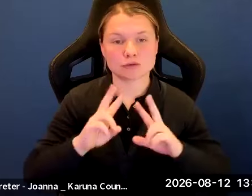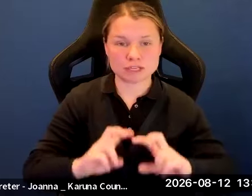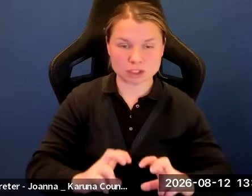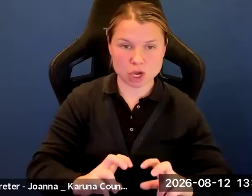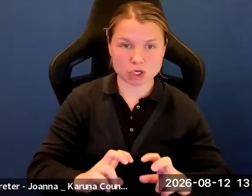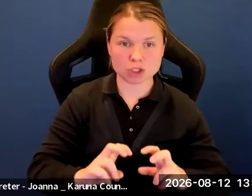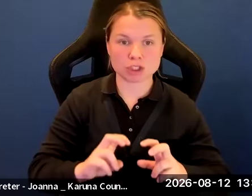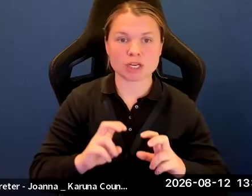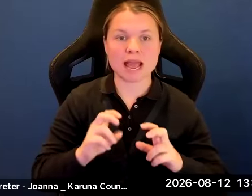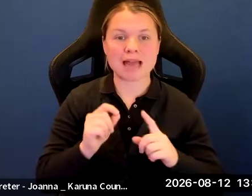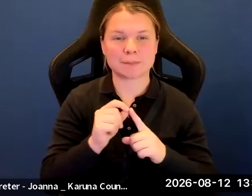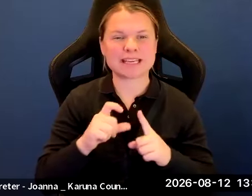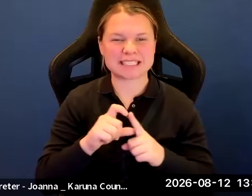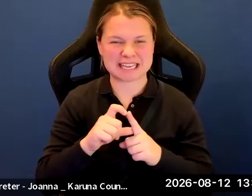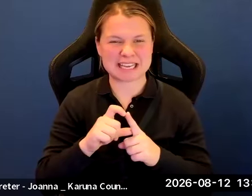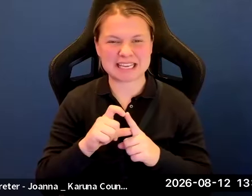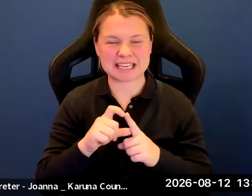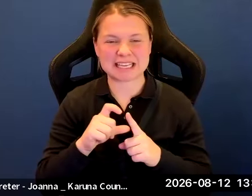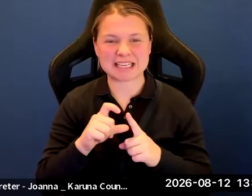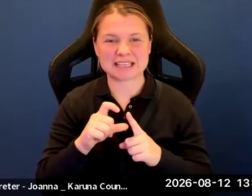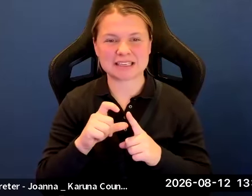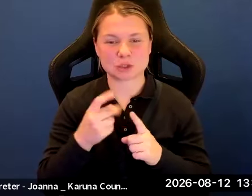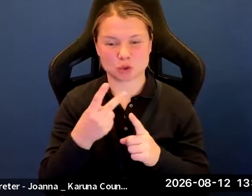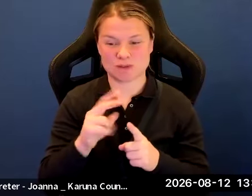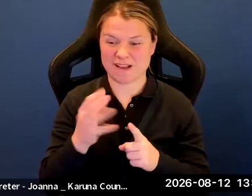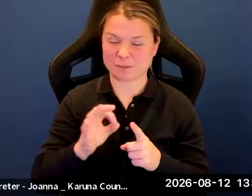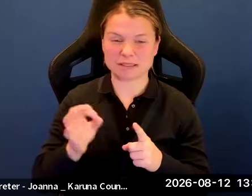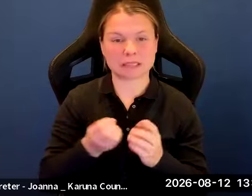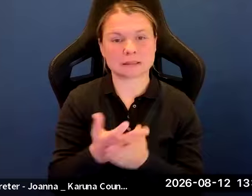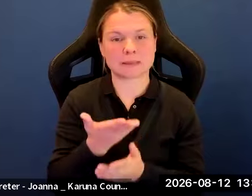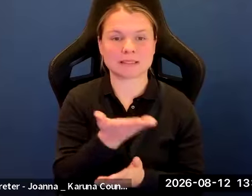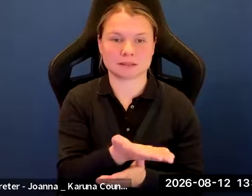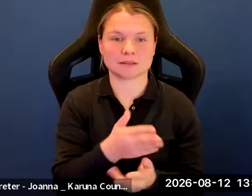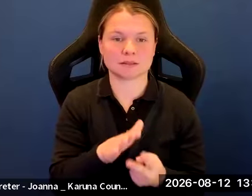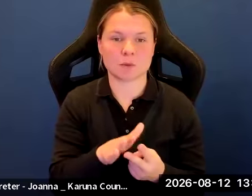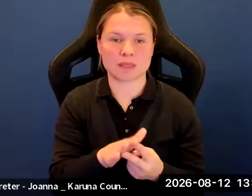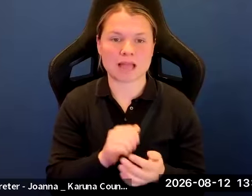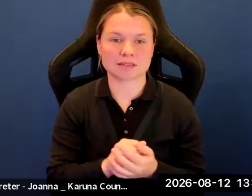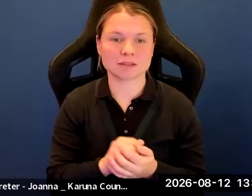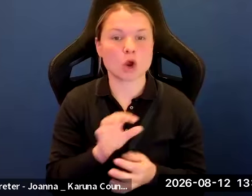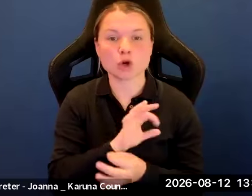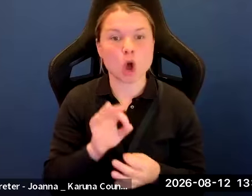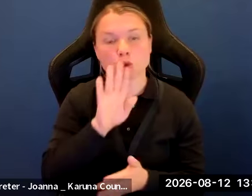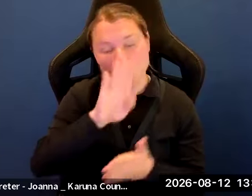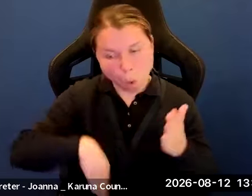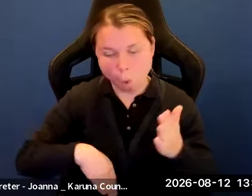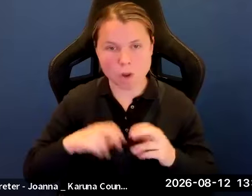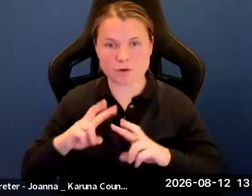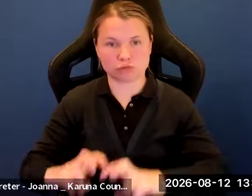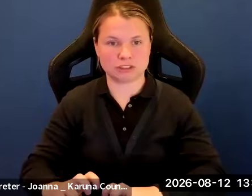a specific direction around the 25% of the research and professional development funding is to be spent on